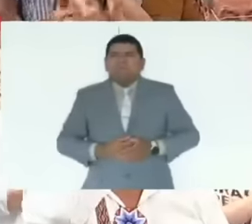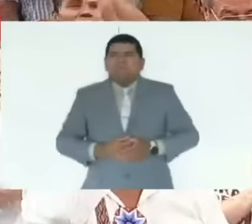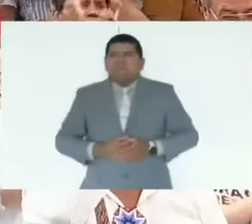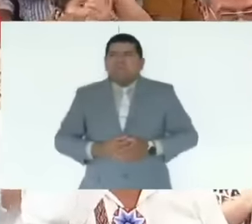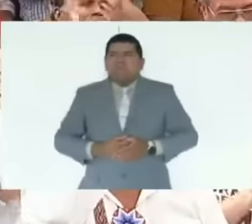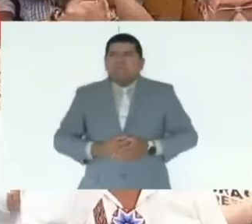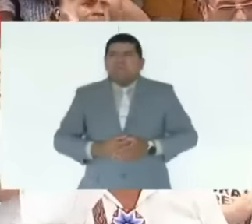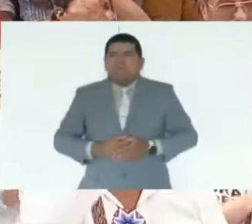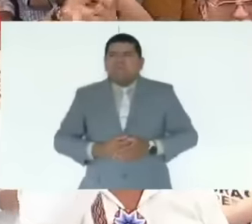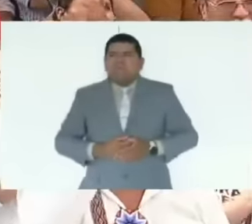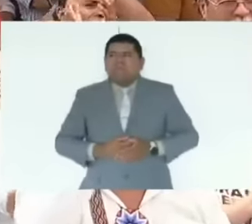is going to brush me off